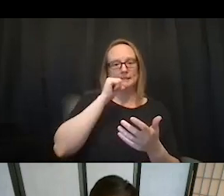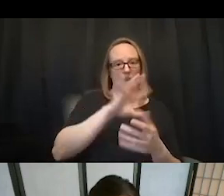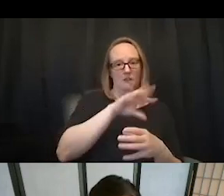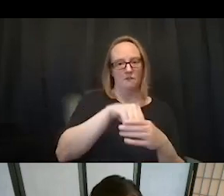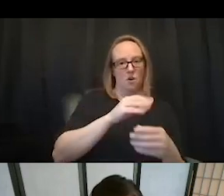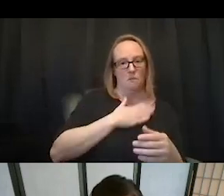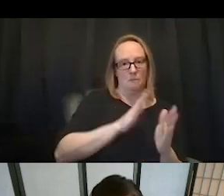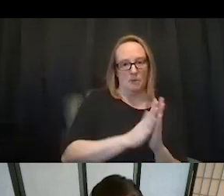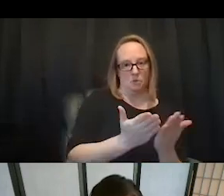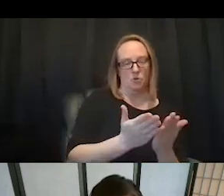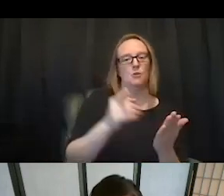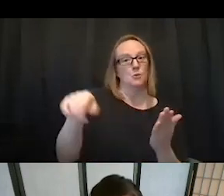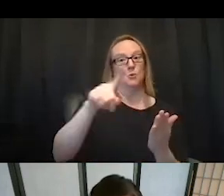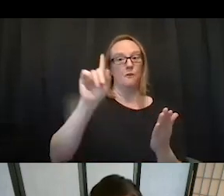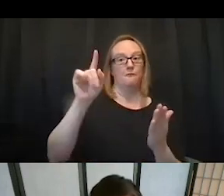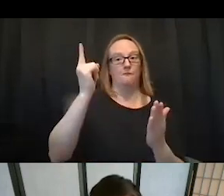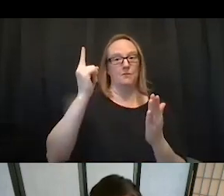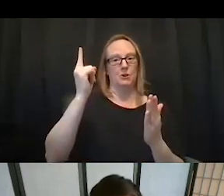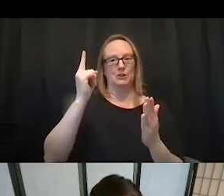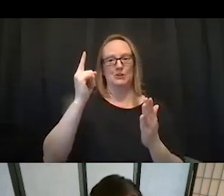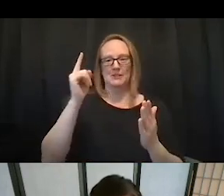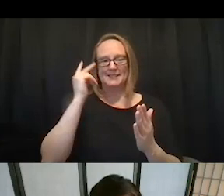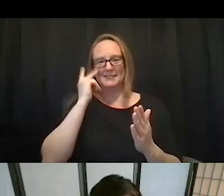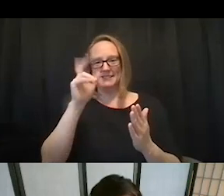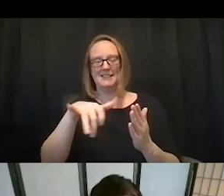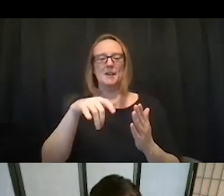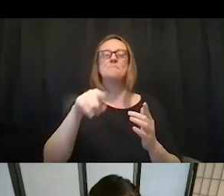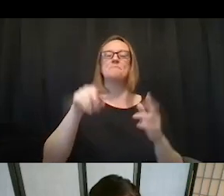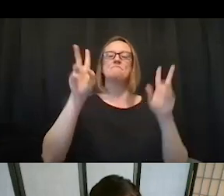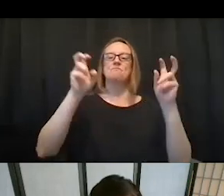to to hear this one- but this one is called "Feel It" and it's really about this concept that I'm